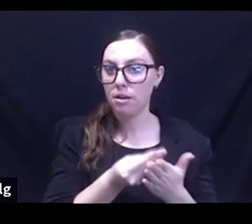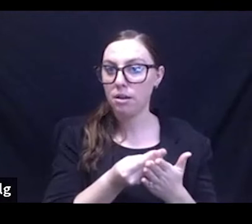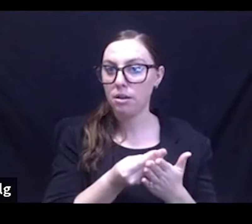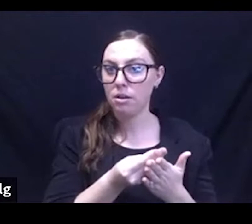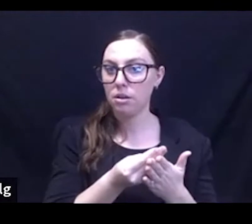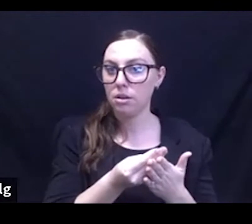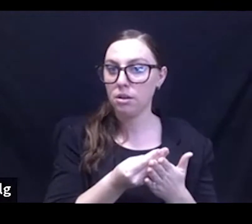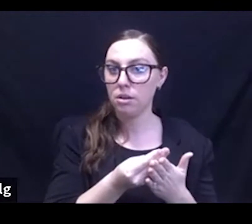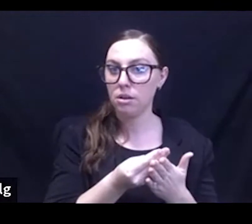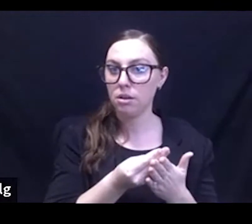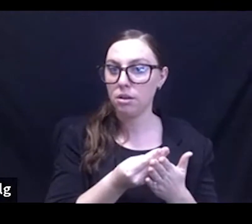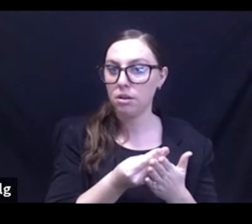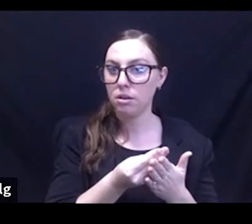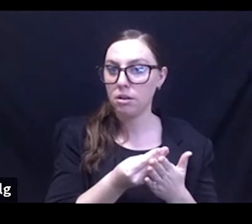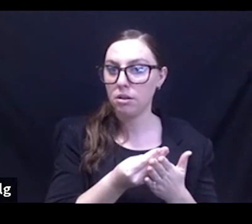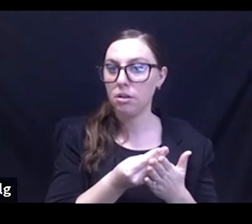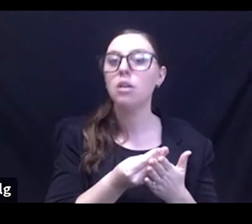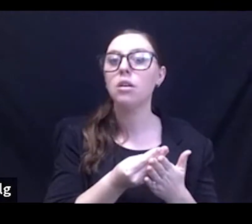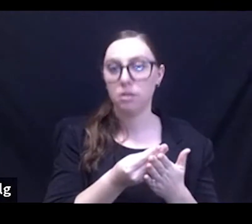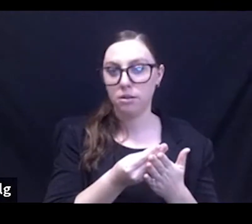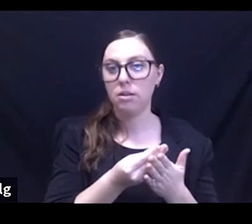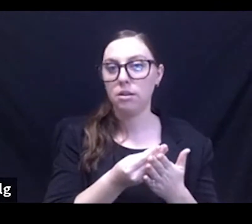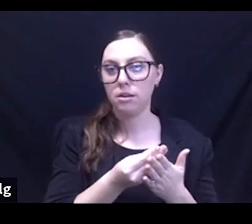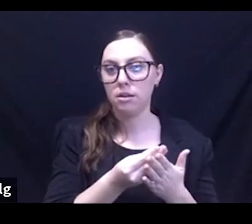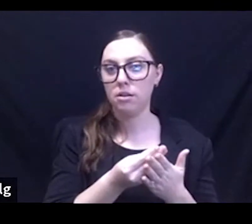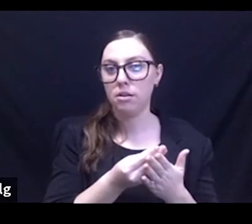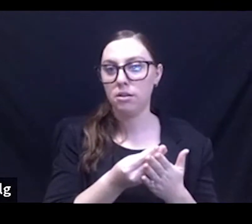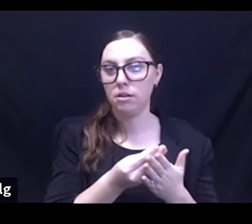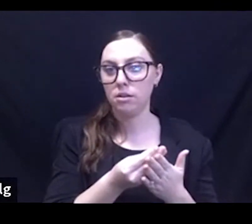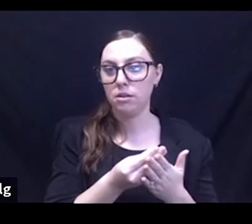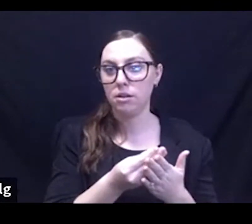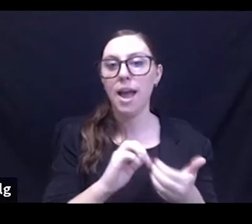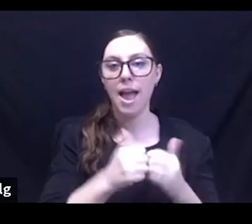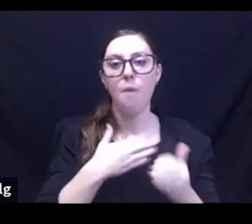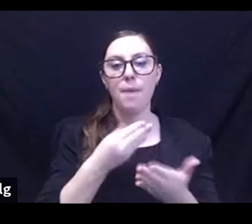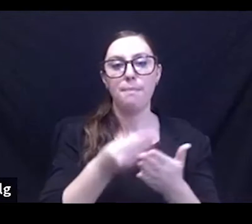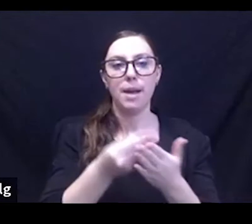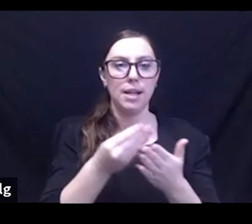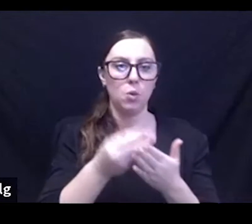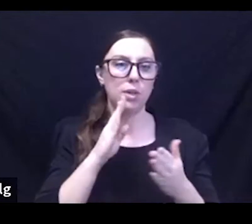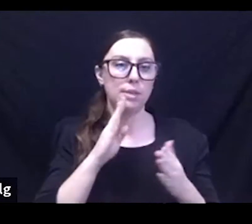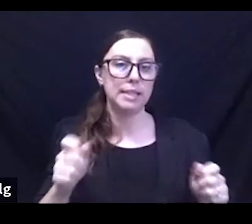being spent.